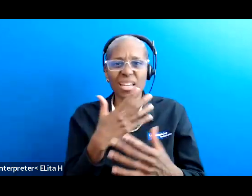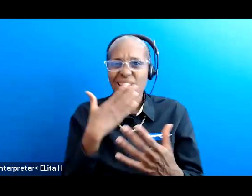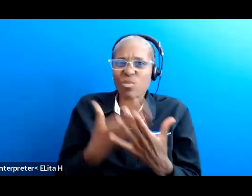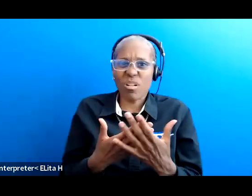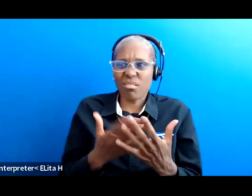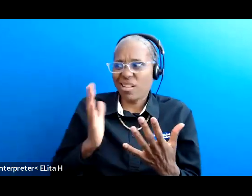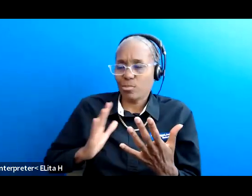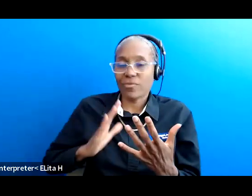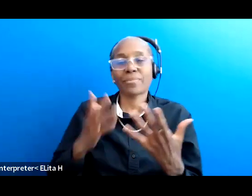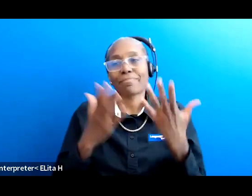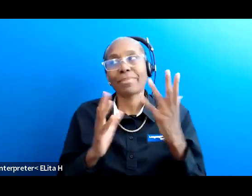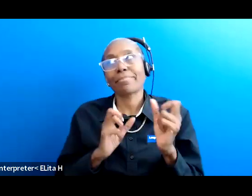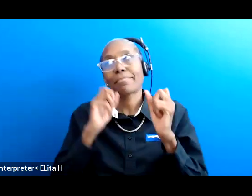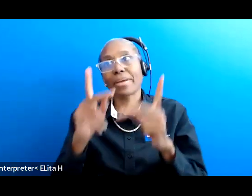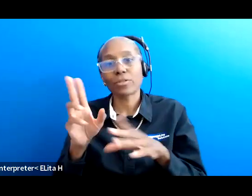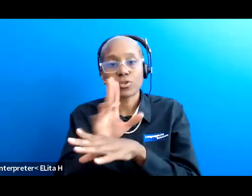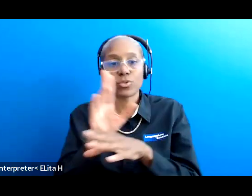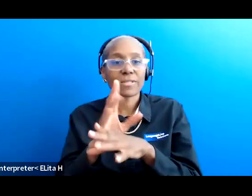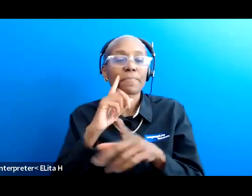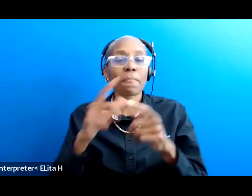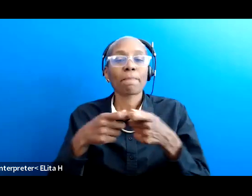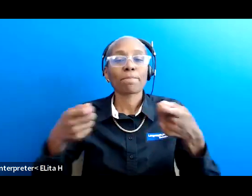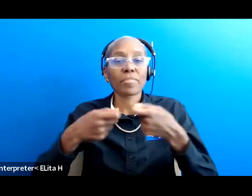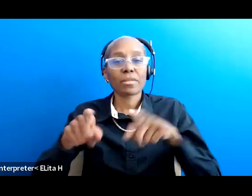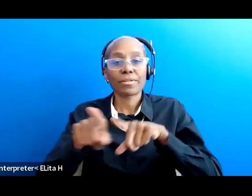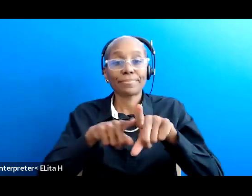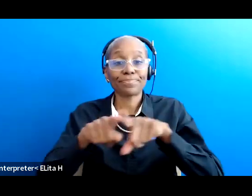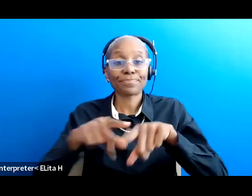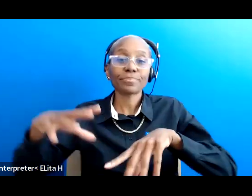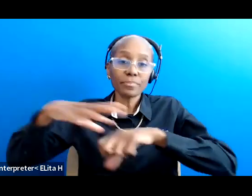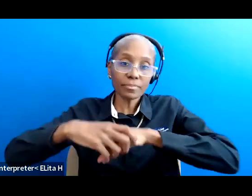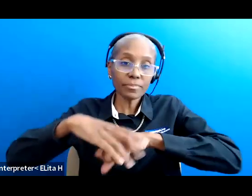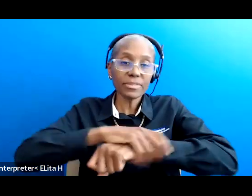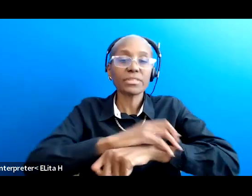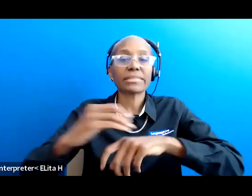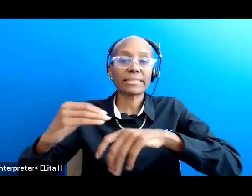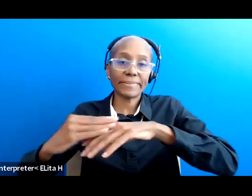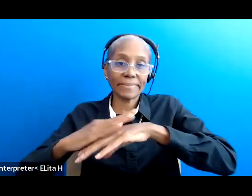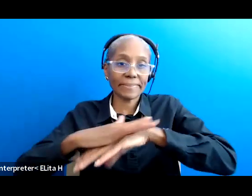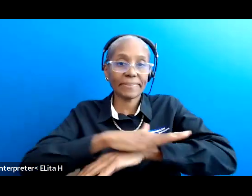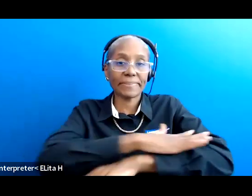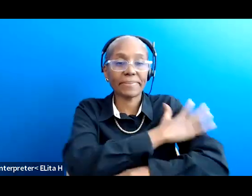You might need to go back to wearing the elastic hose. Some people will go back to the elastic hose and wear